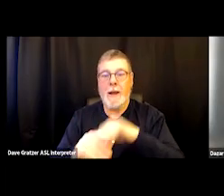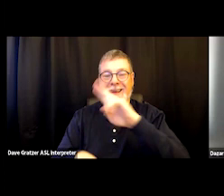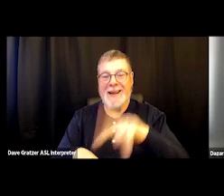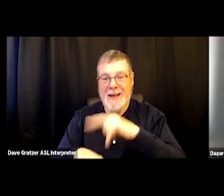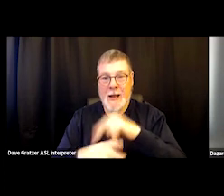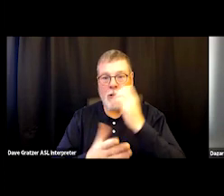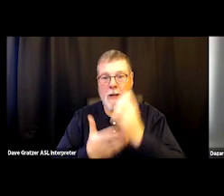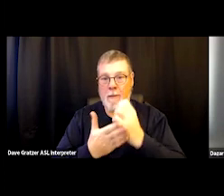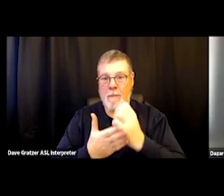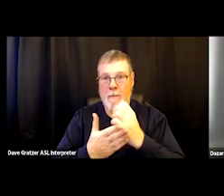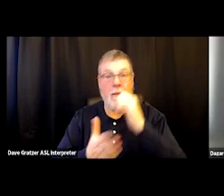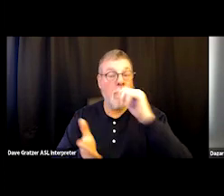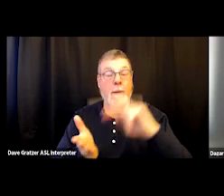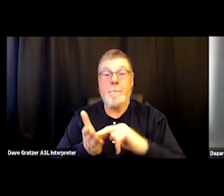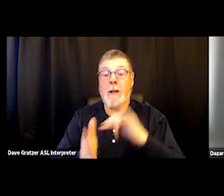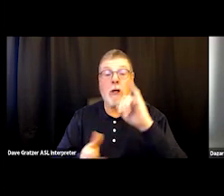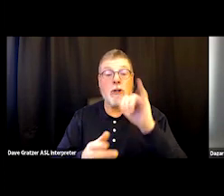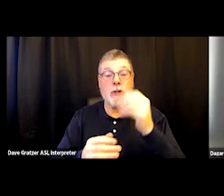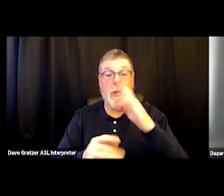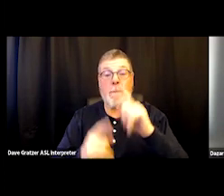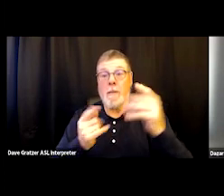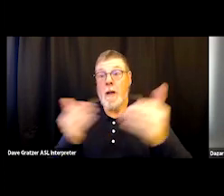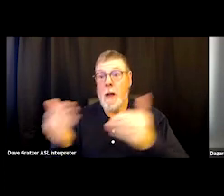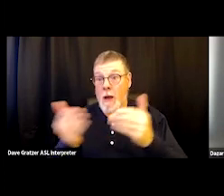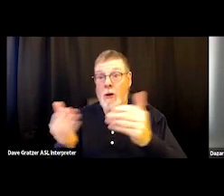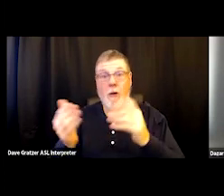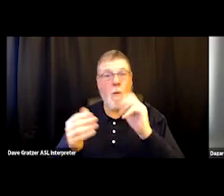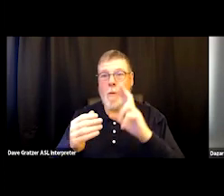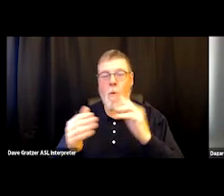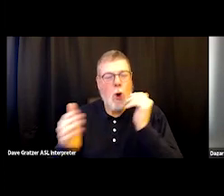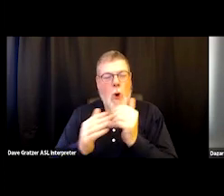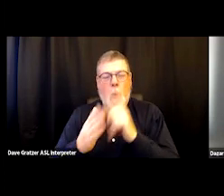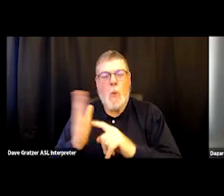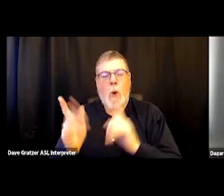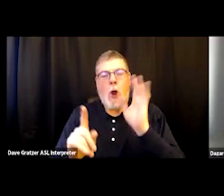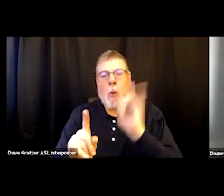It doesn't mean that the job has to be hiring or something that's even close to where the applicant lives.